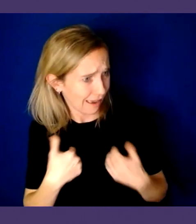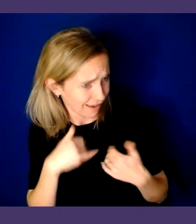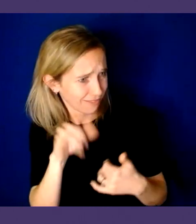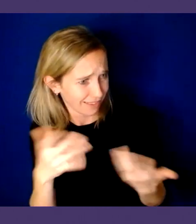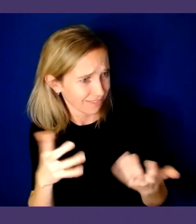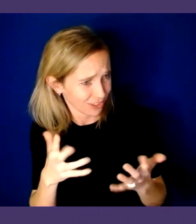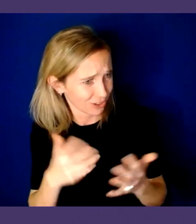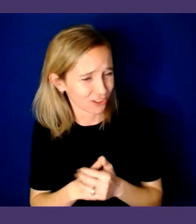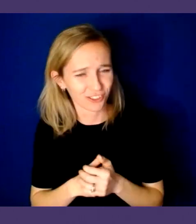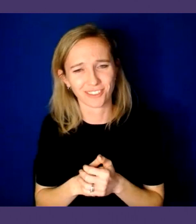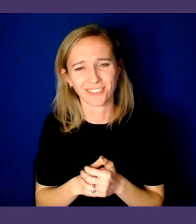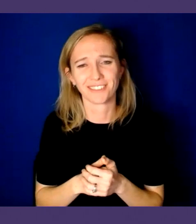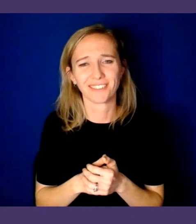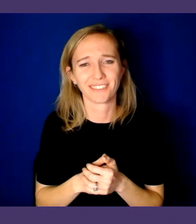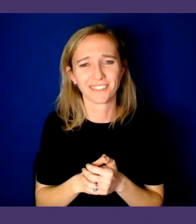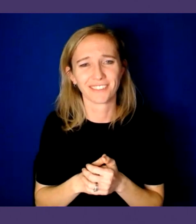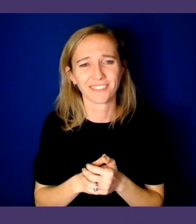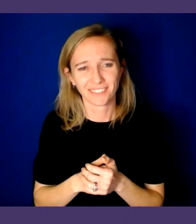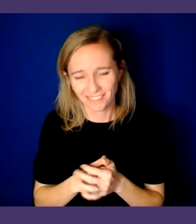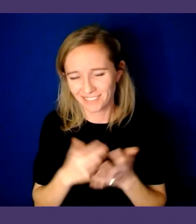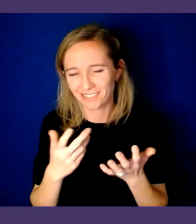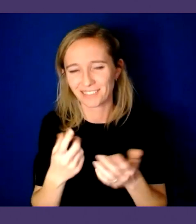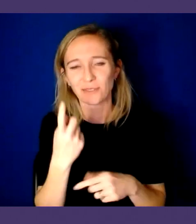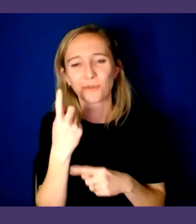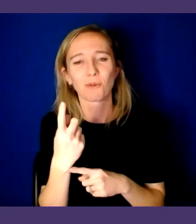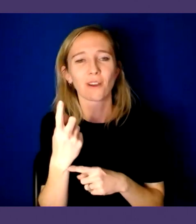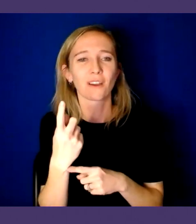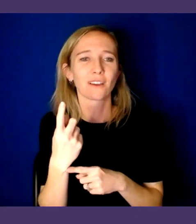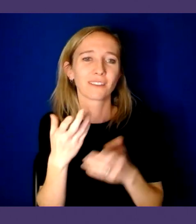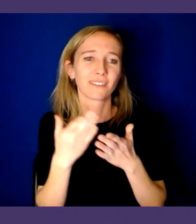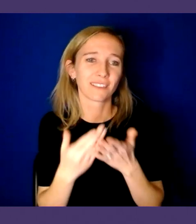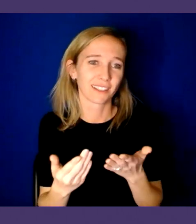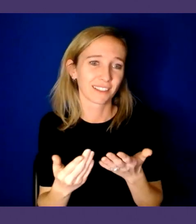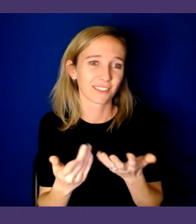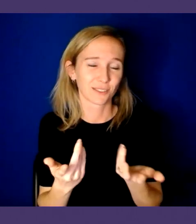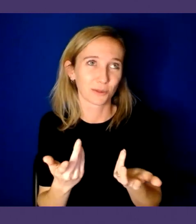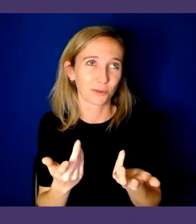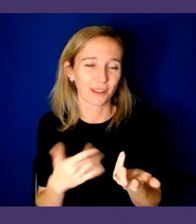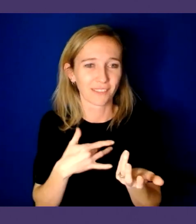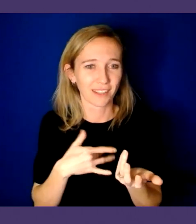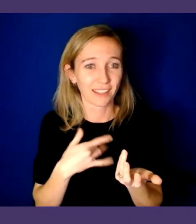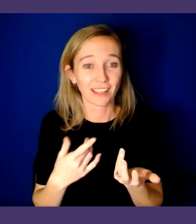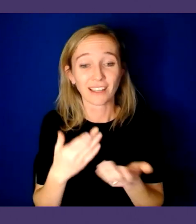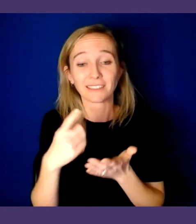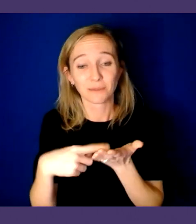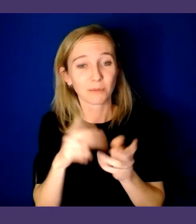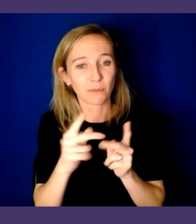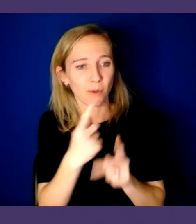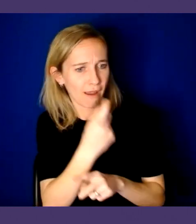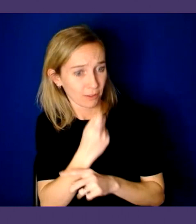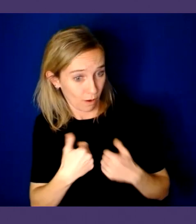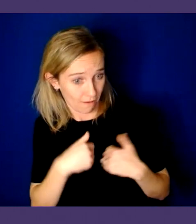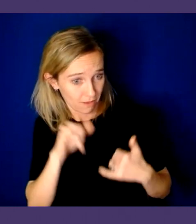One of the things the questions is, do we have that, and we do. We have a lot more resources